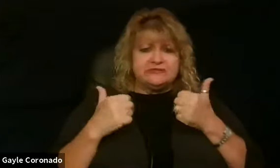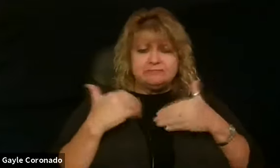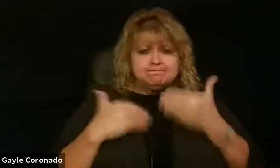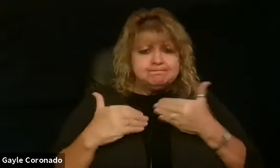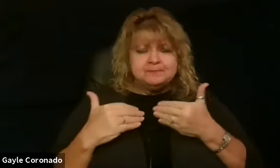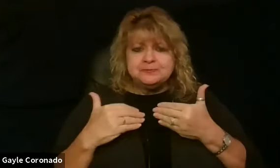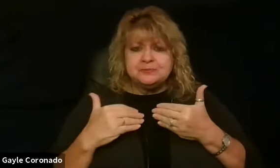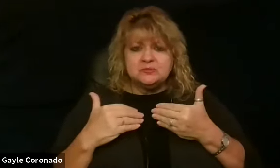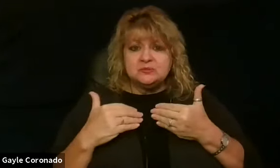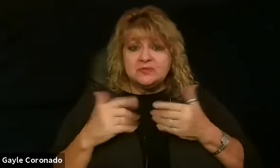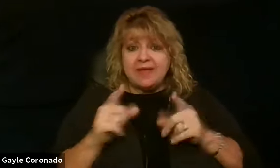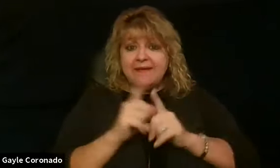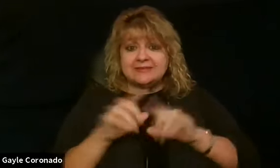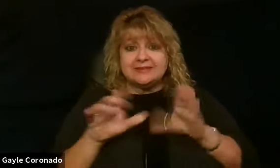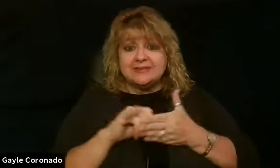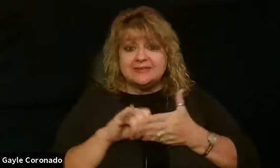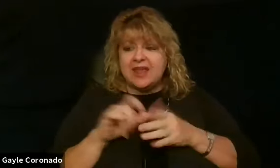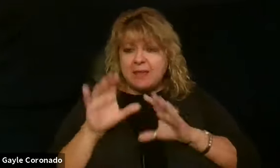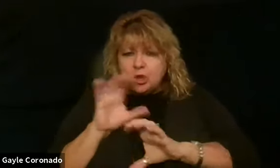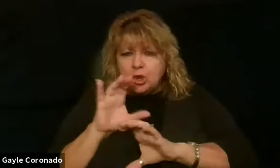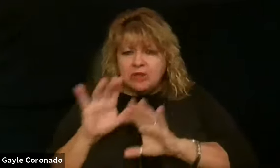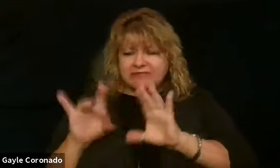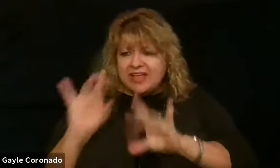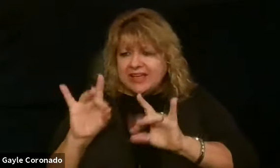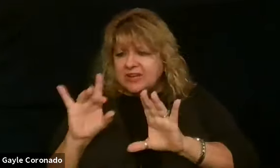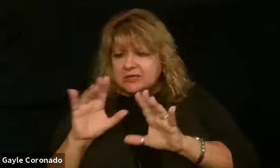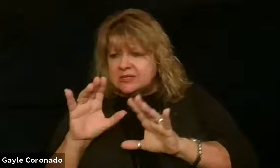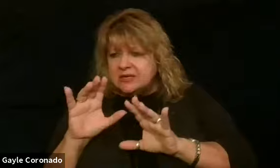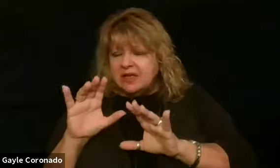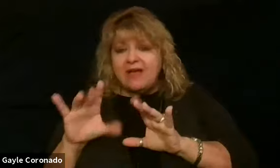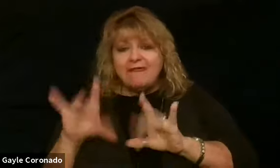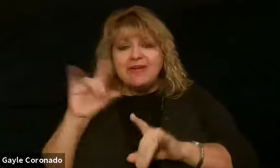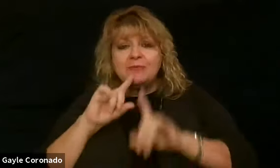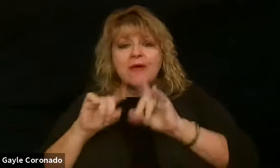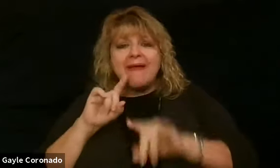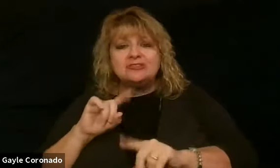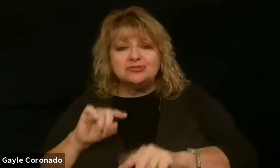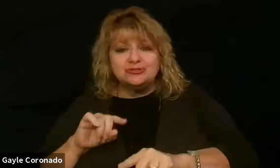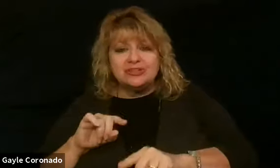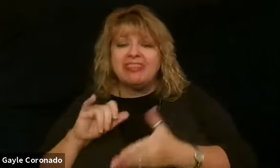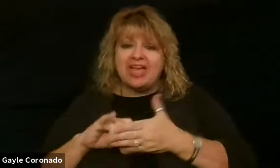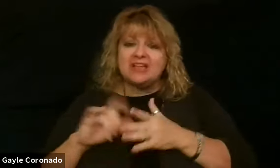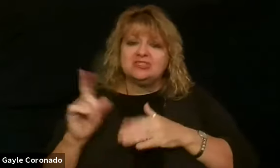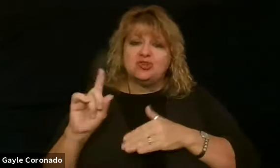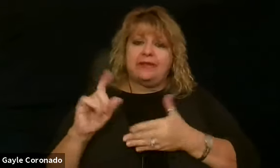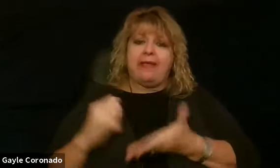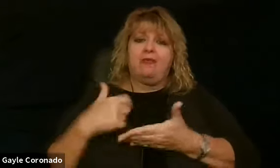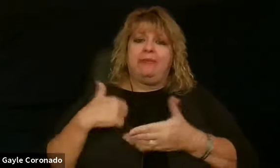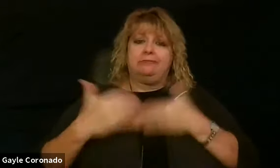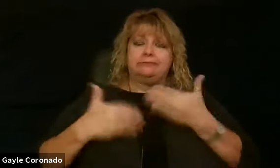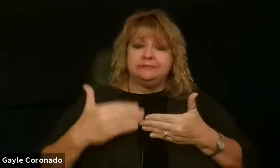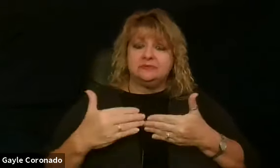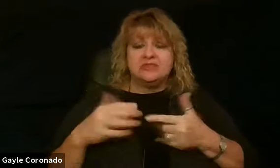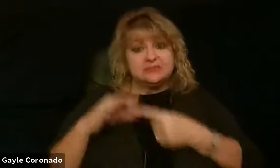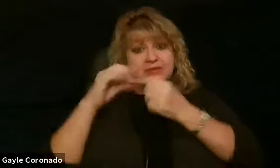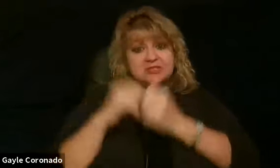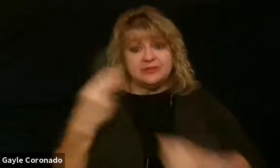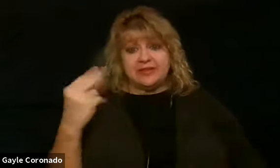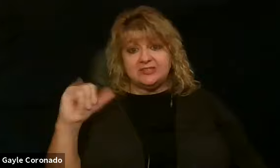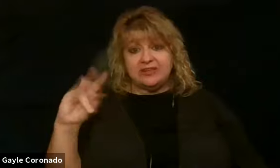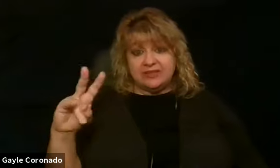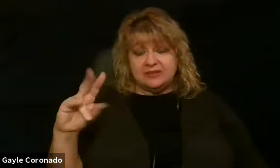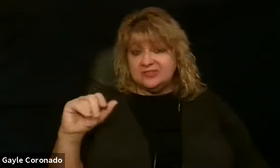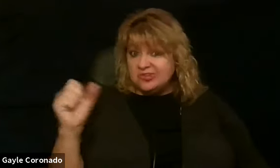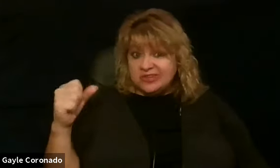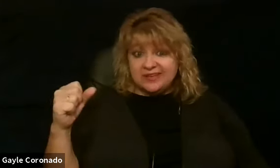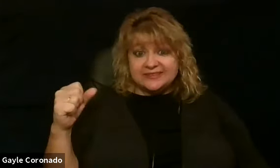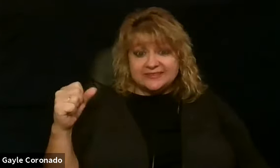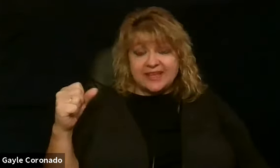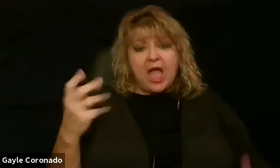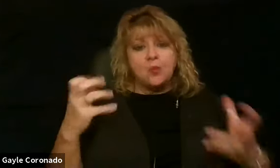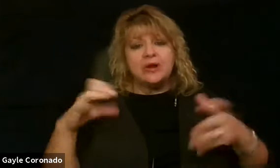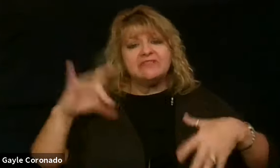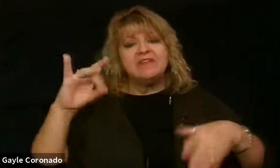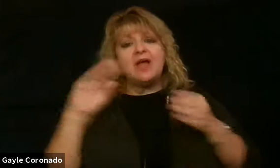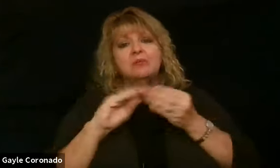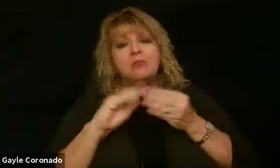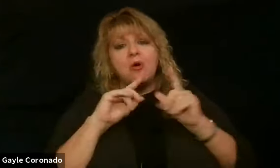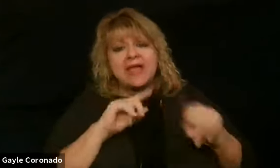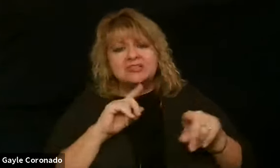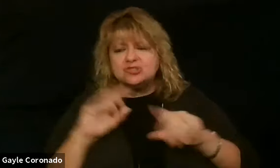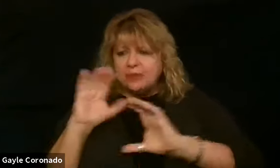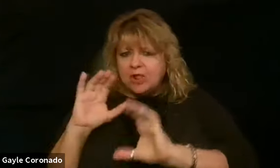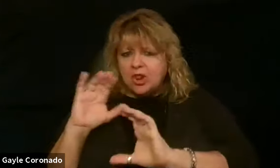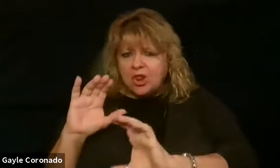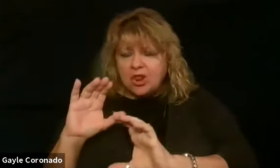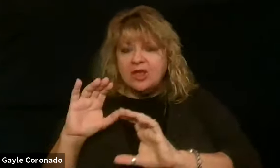And then as I did it, I found out answers you know so that's what you know kind of kind of got me started to get to get me going, you know, especially particularly with HIV and yeah I want to, I wanted to find more answers and so I went on to get a master's